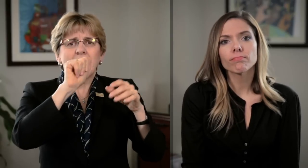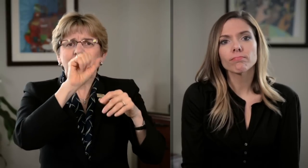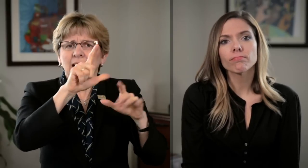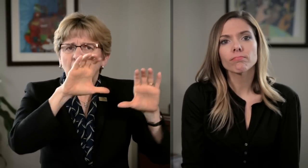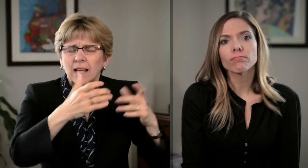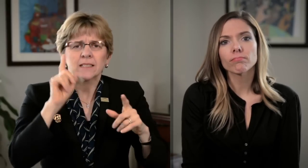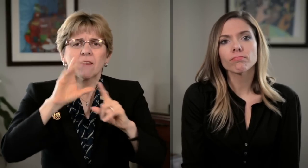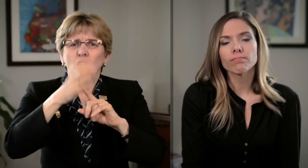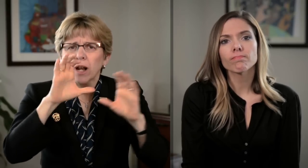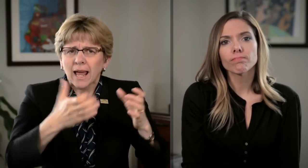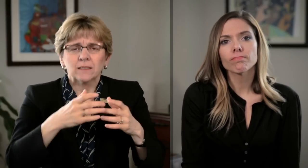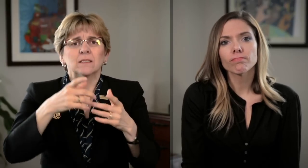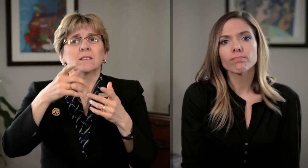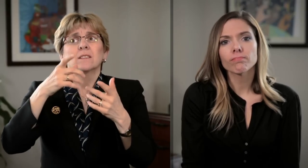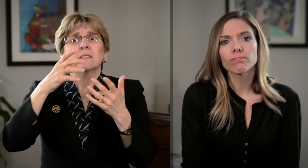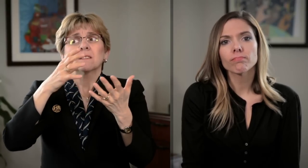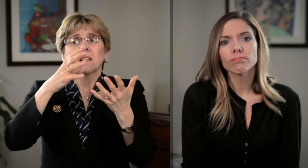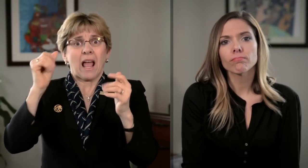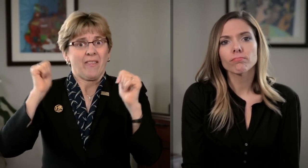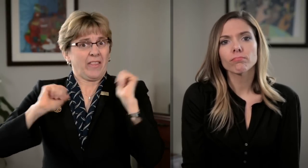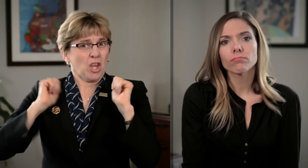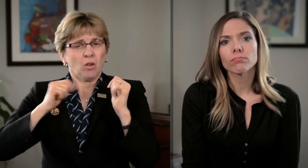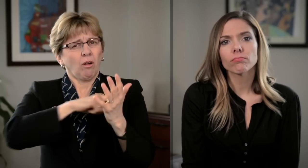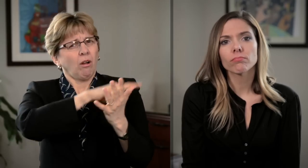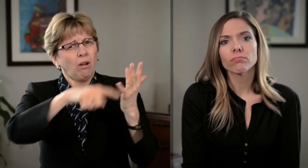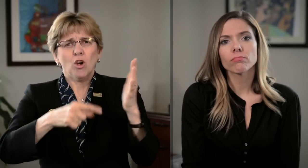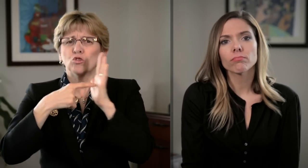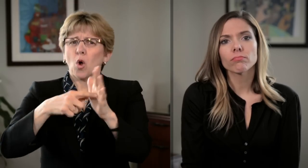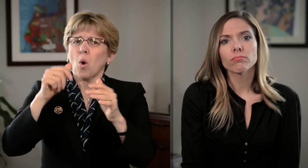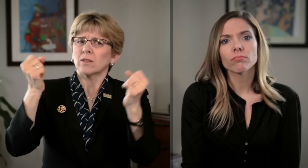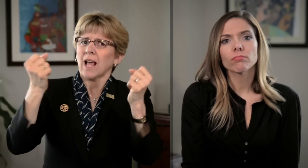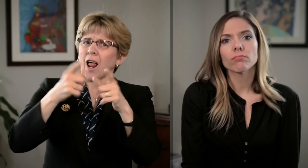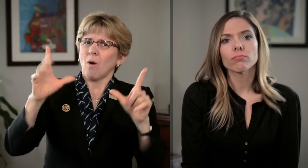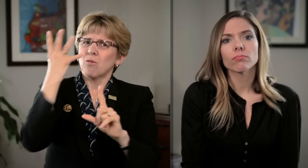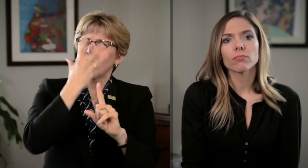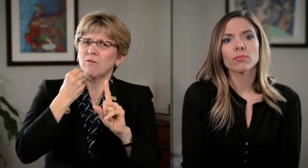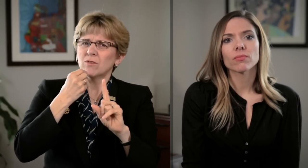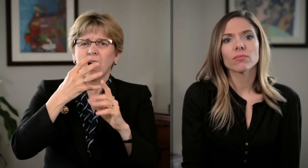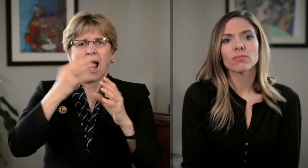deaf culture classes... and theater. Thosse things show that sign language is beautiful.